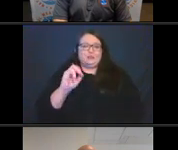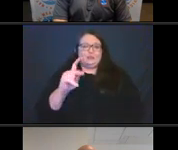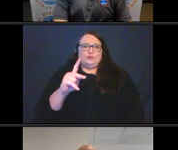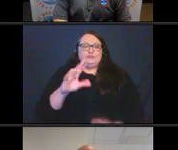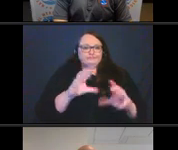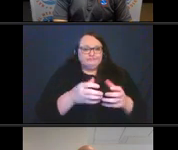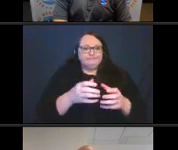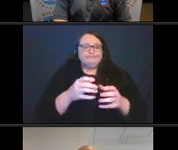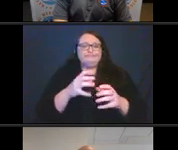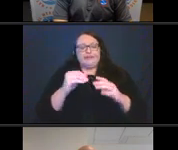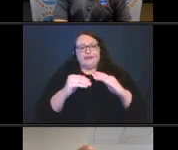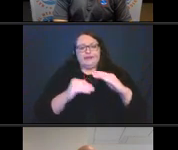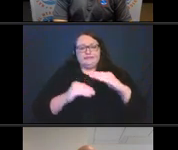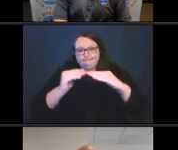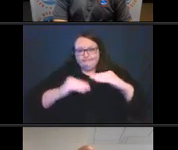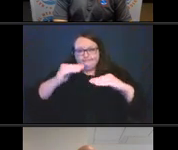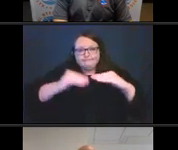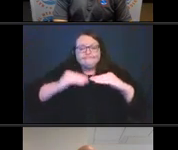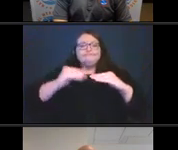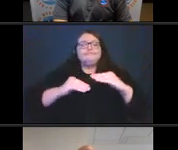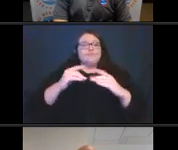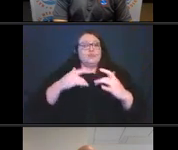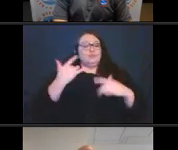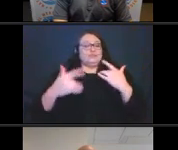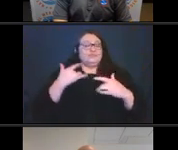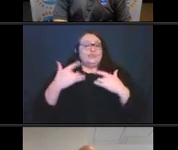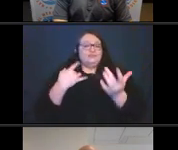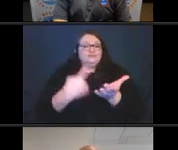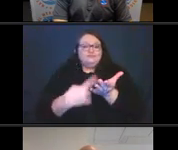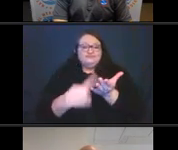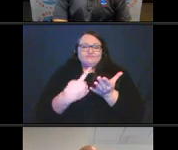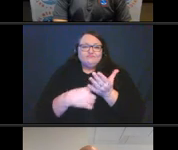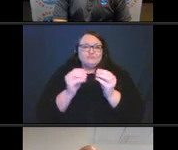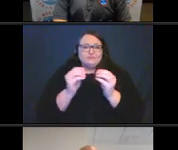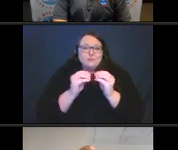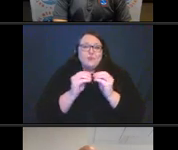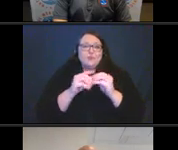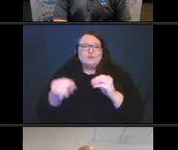to get more with it and so that you learn all about our tools and appreciate you attending.